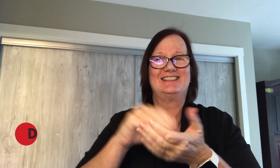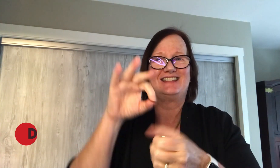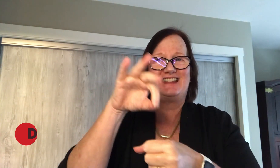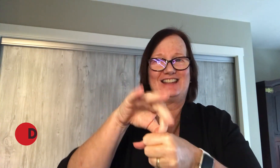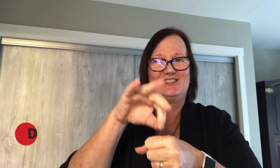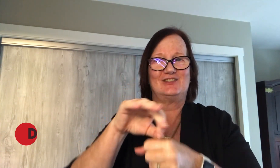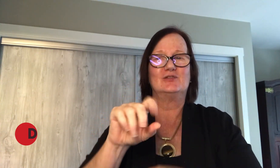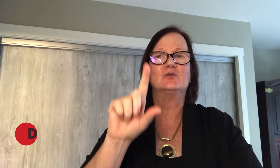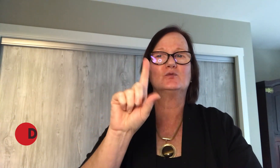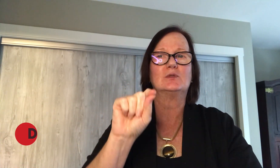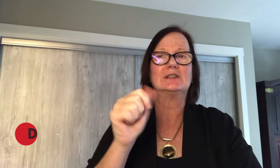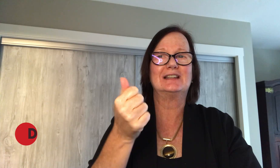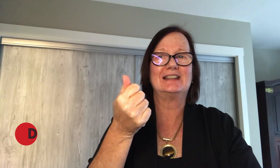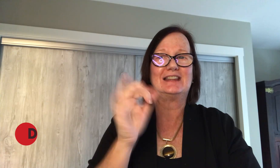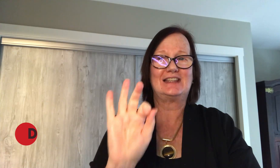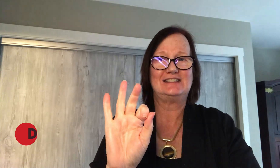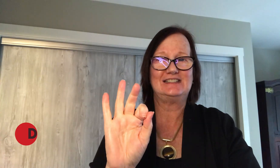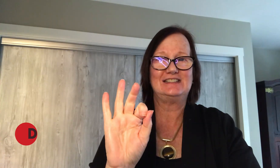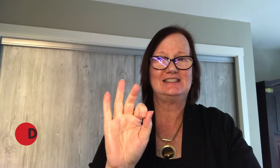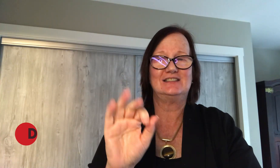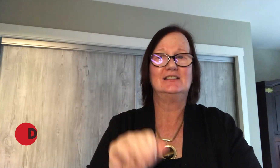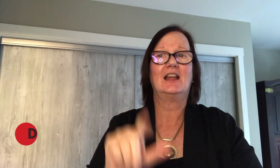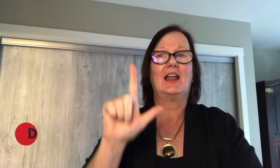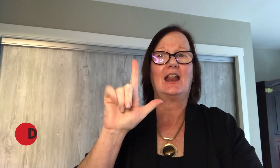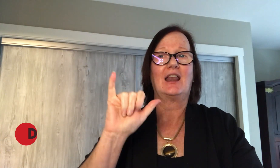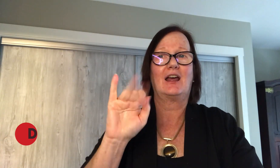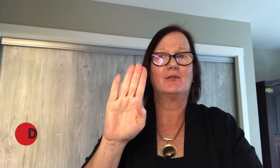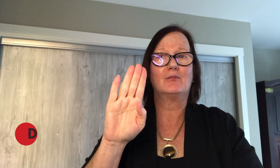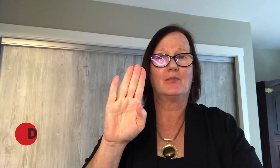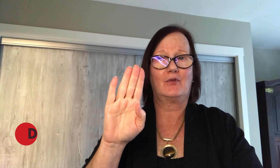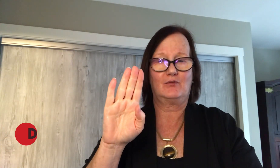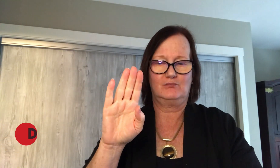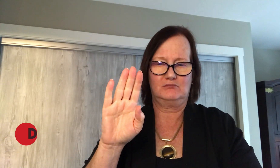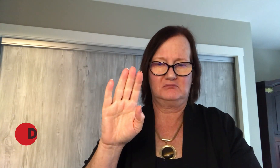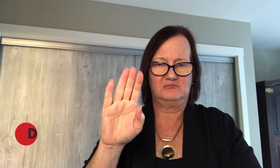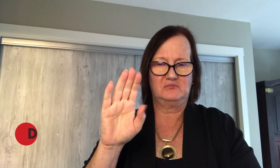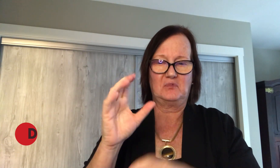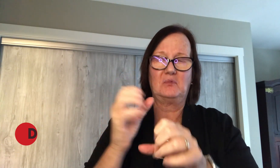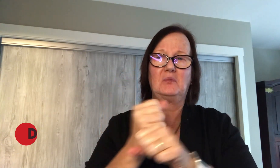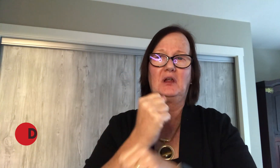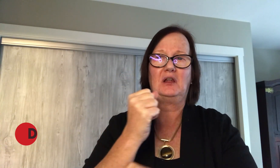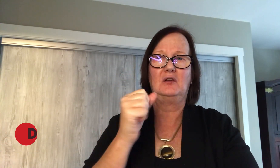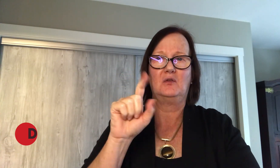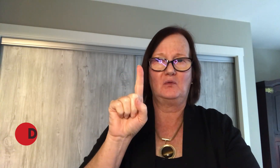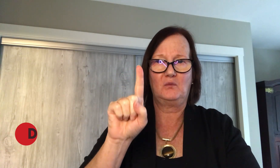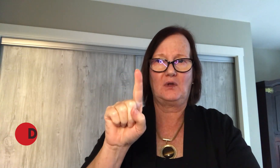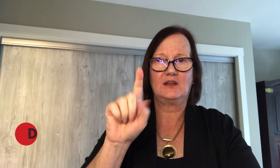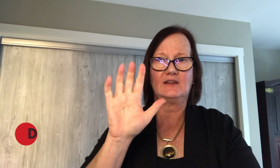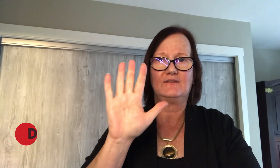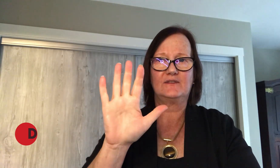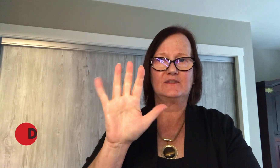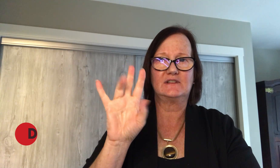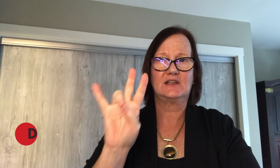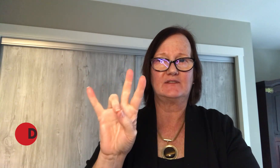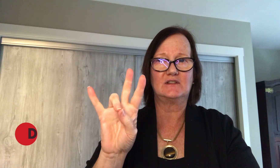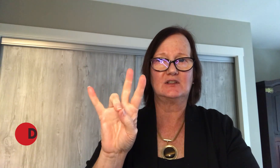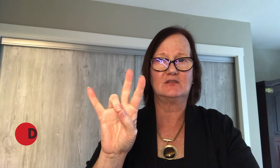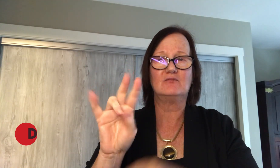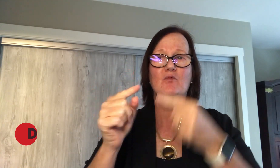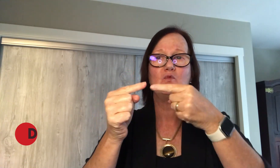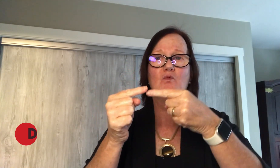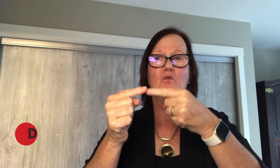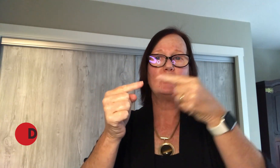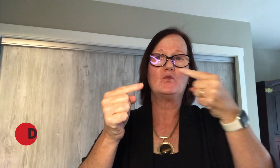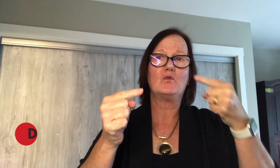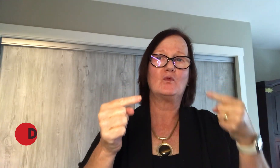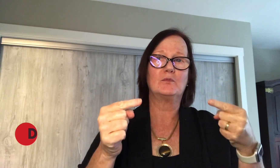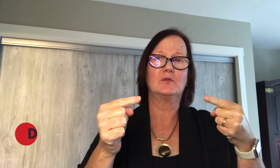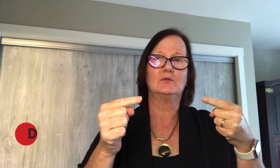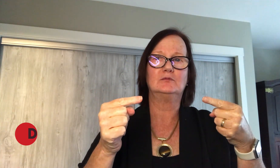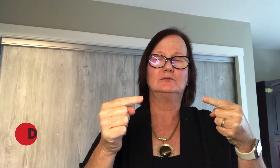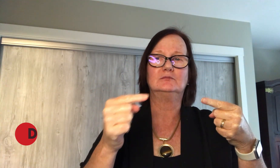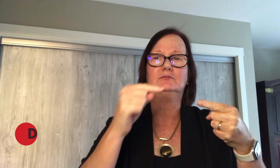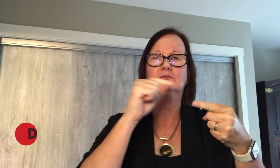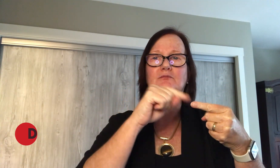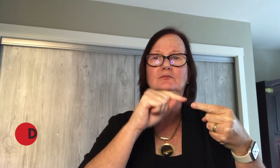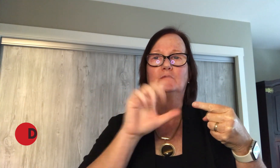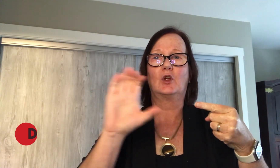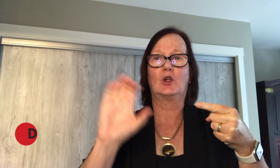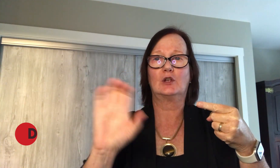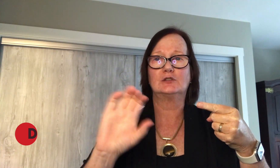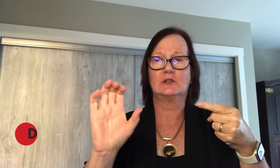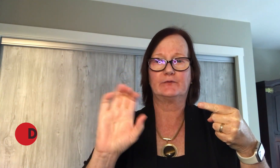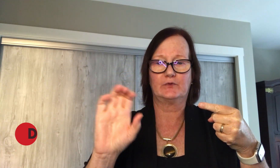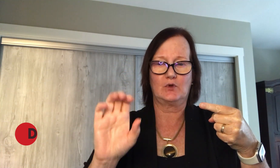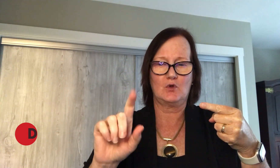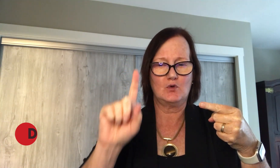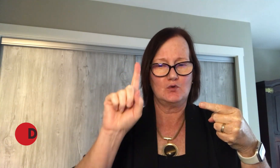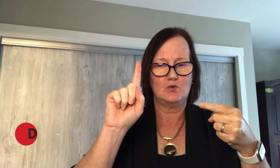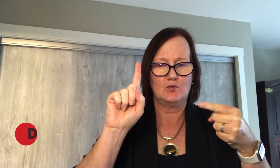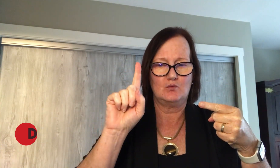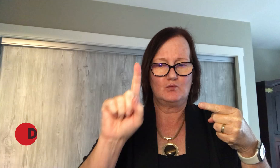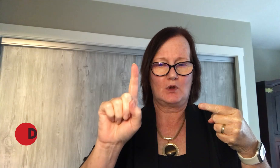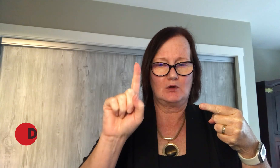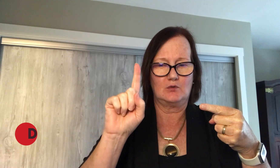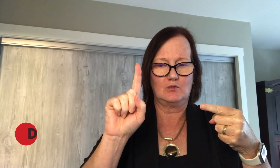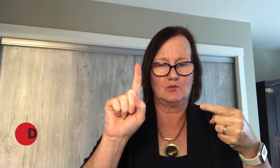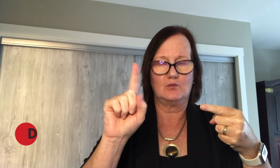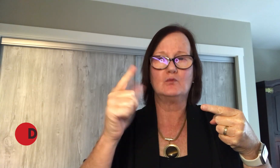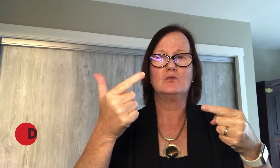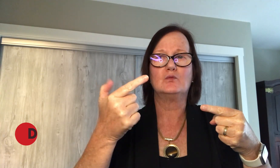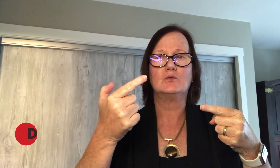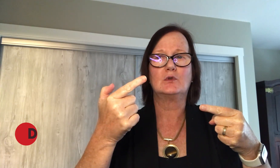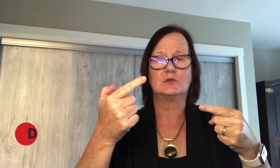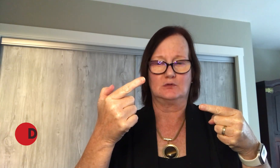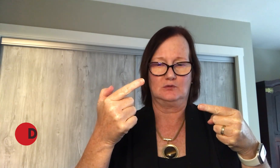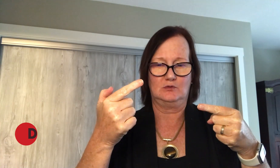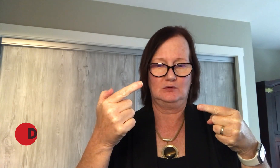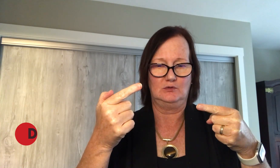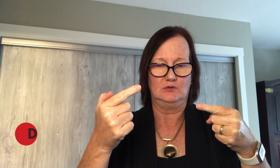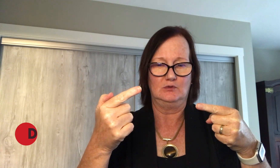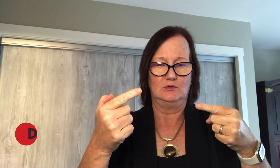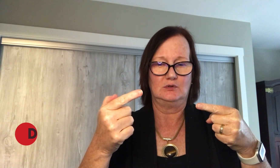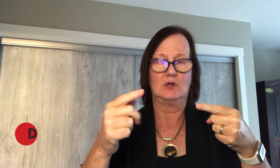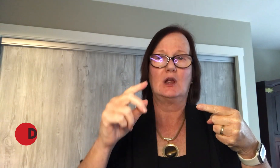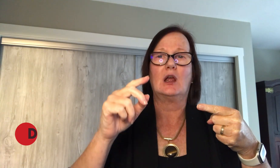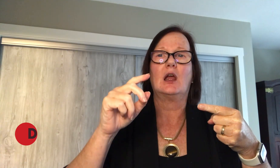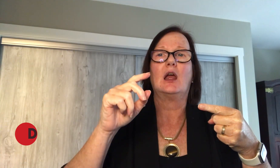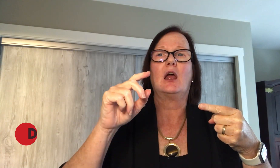During the 2019 elections, Liberals won 157 and the opposition, the Conservatives 121,